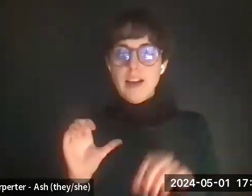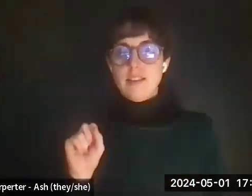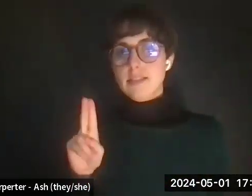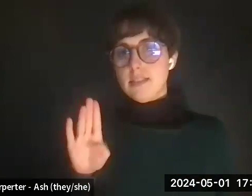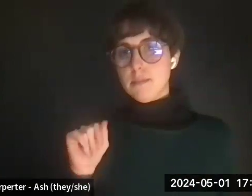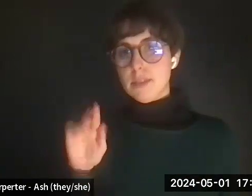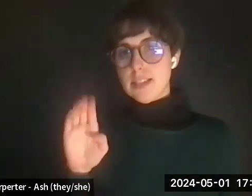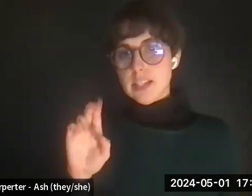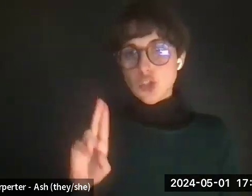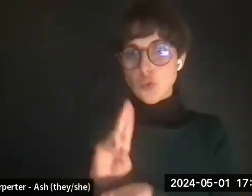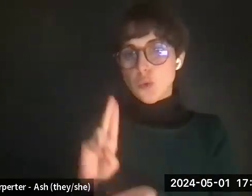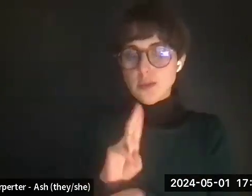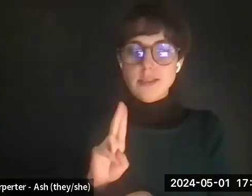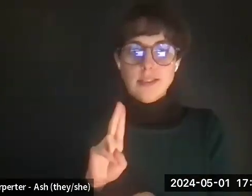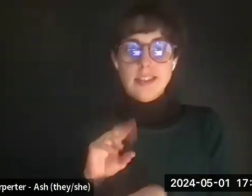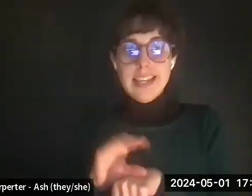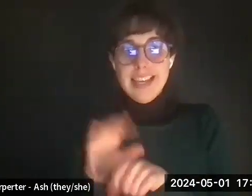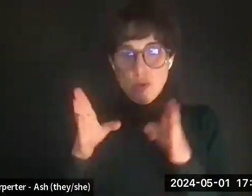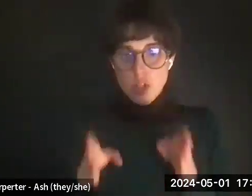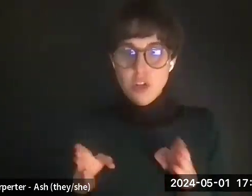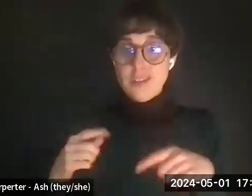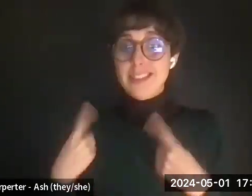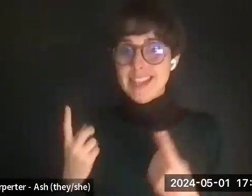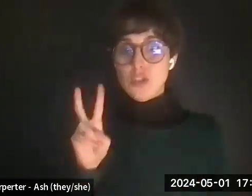And I found it very difficult to transition my certification